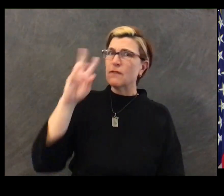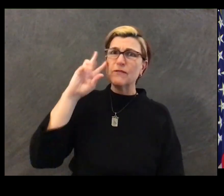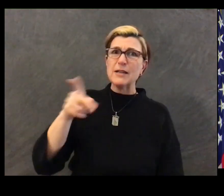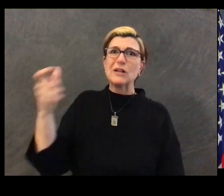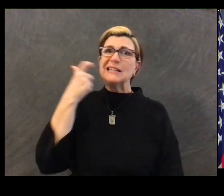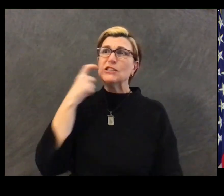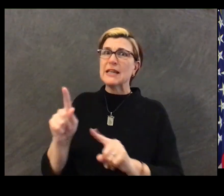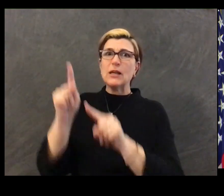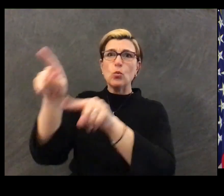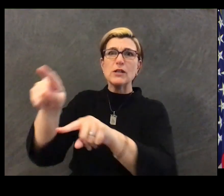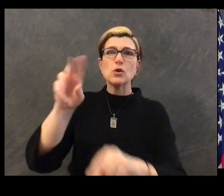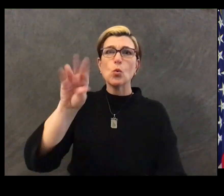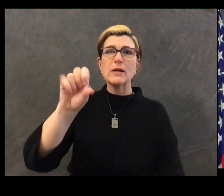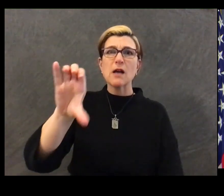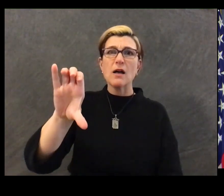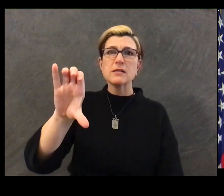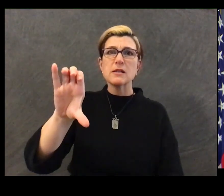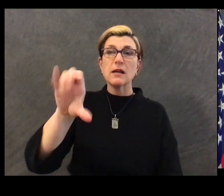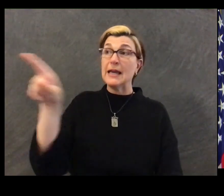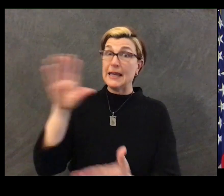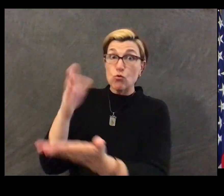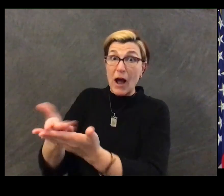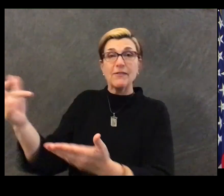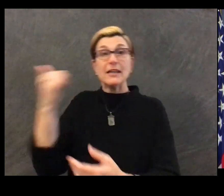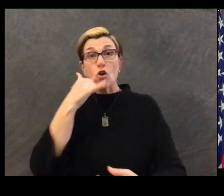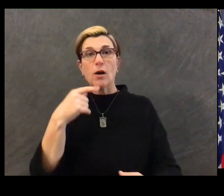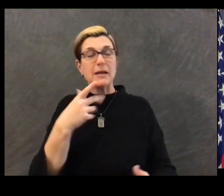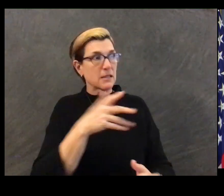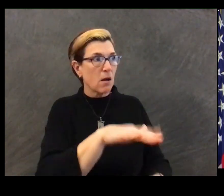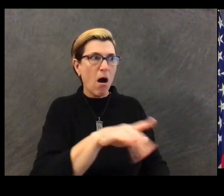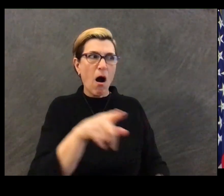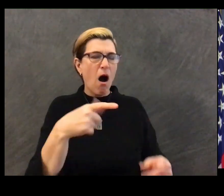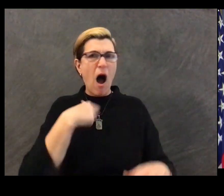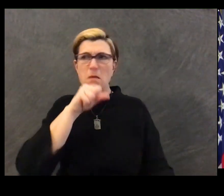up I said how's it going he said you're not going to believe he just saw a plant